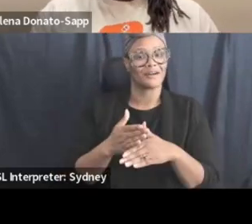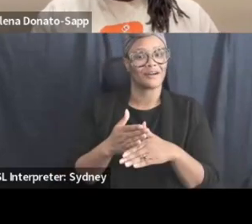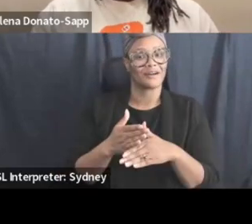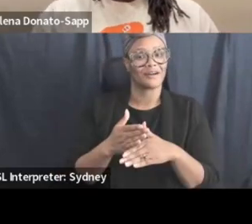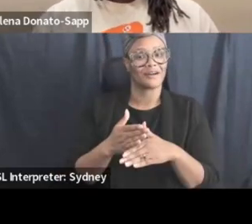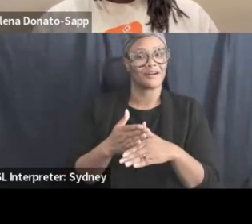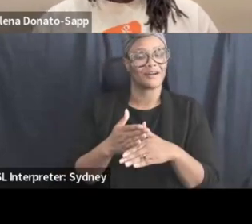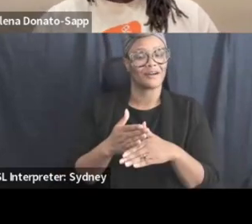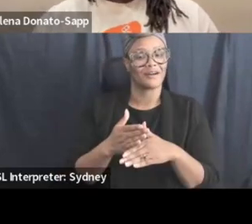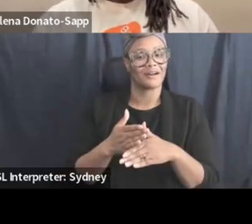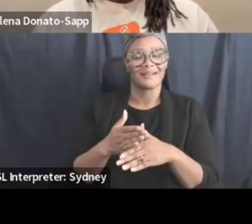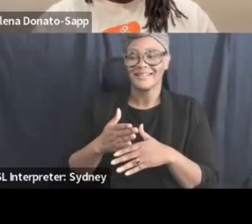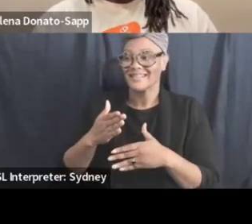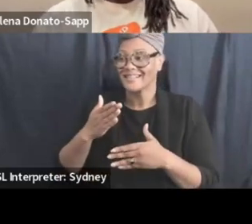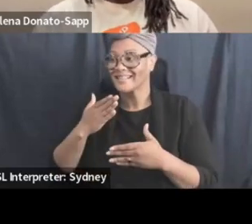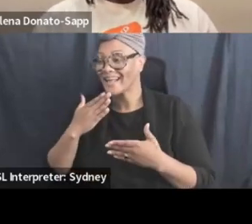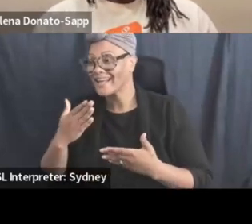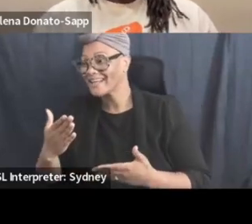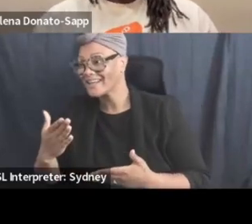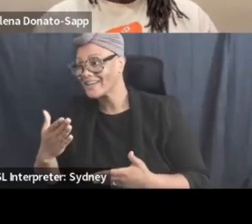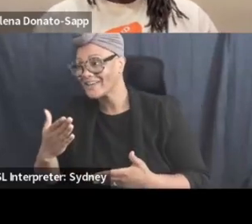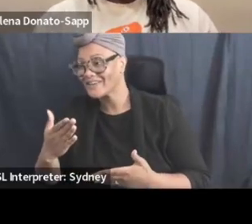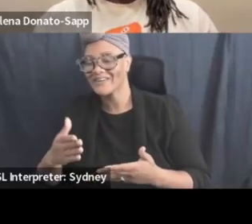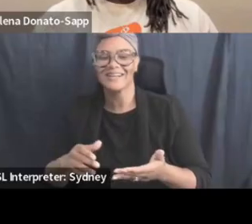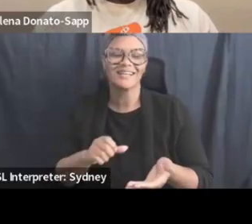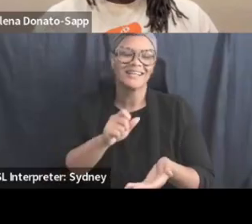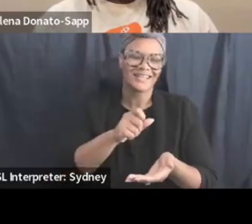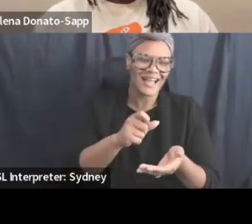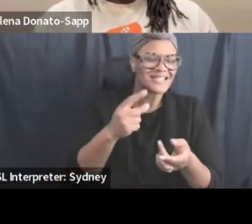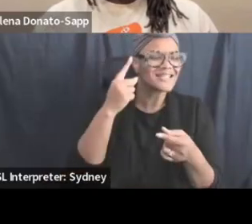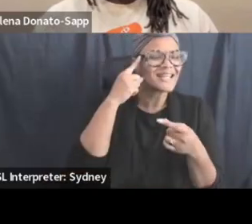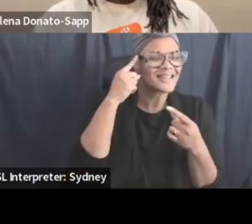thinking for a moment about your lived experience. What have you noticed